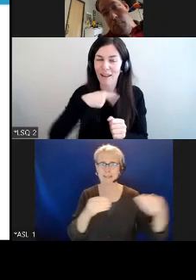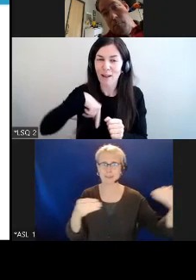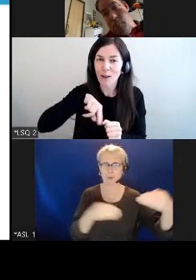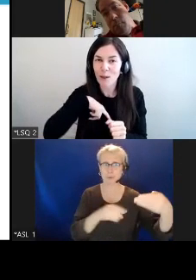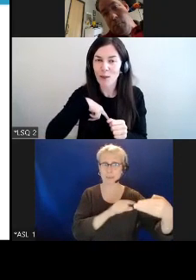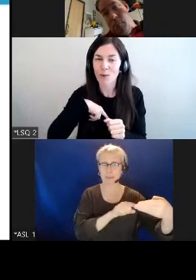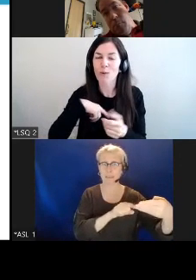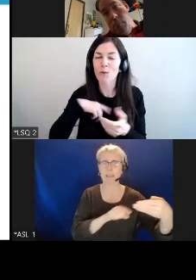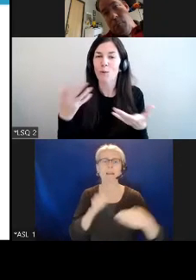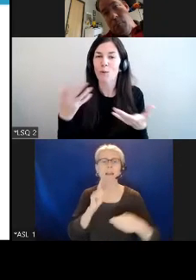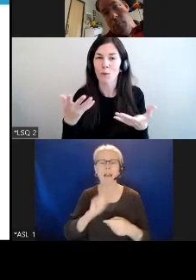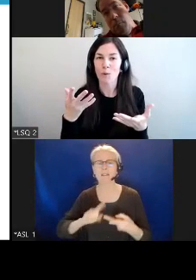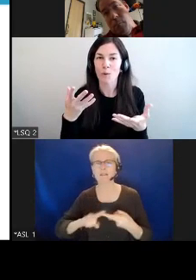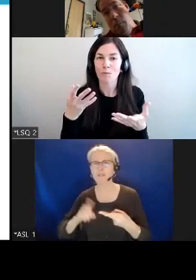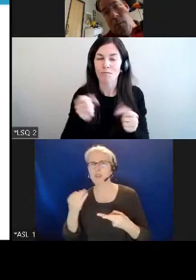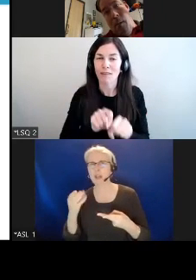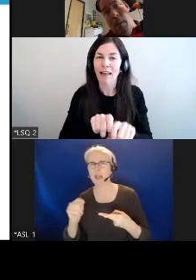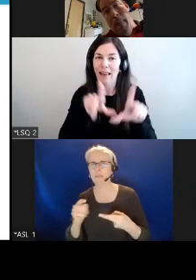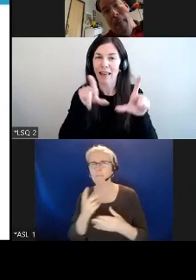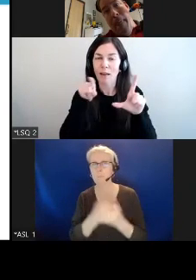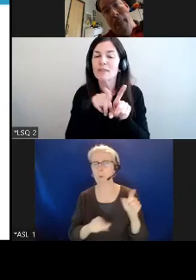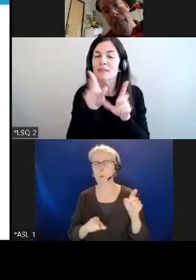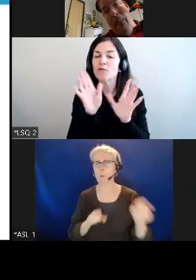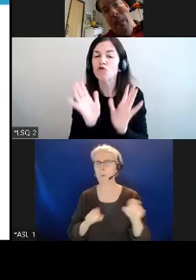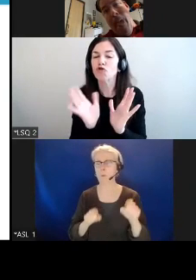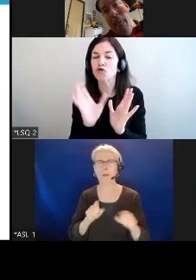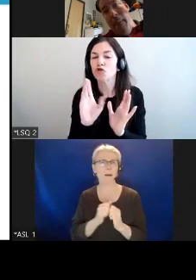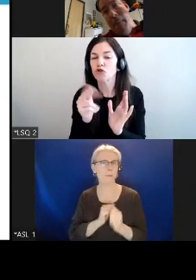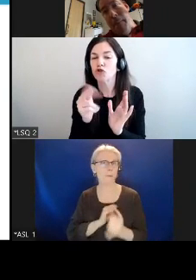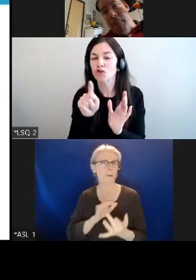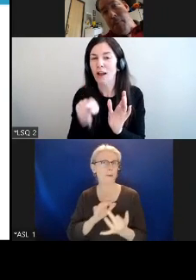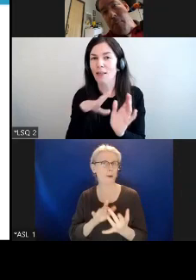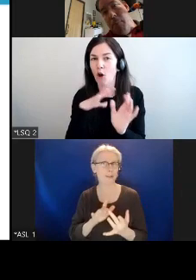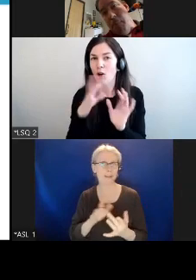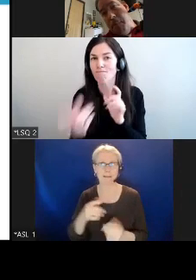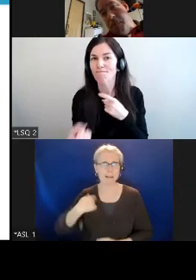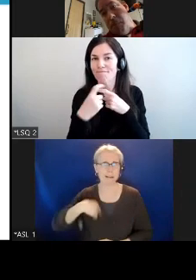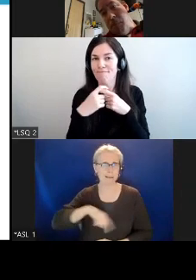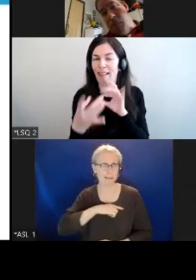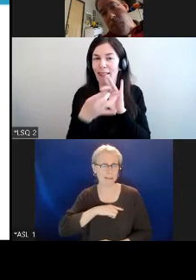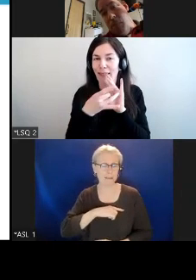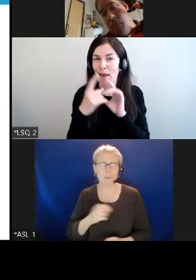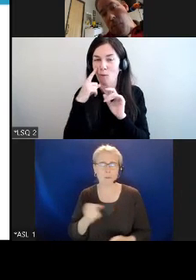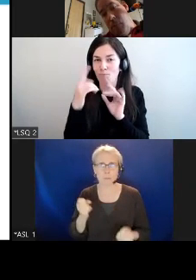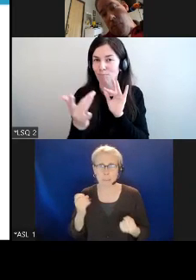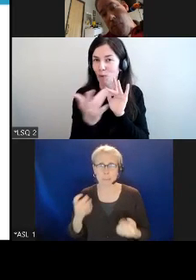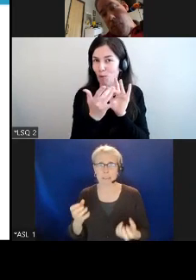PUTTING HELPFUL LINKS FOR YOU TO CONTACT US. WE HAVE HAD SO MANY QUESTIONS AND COMMENTS.